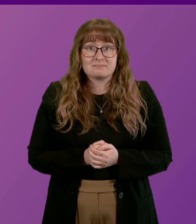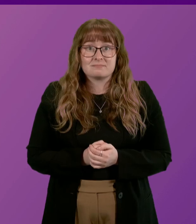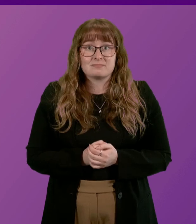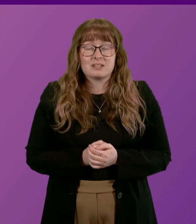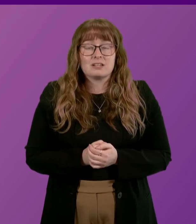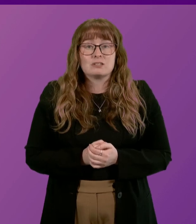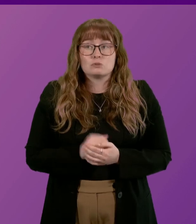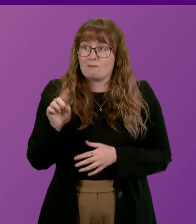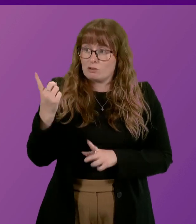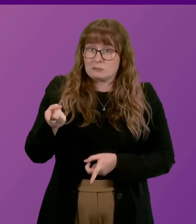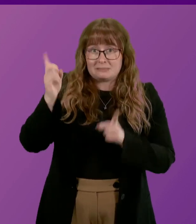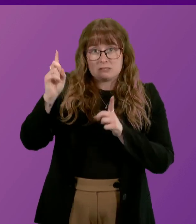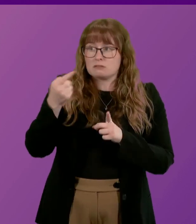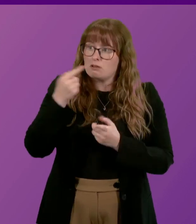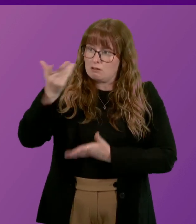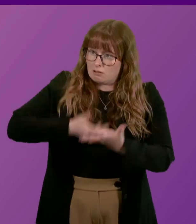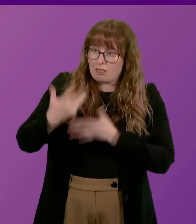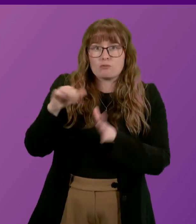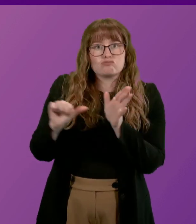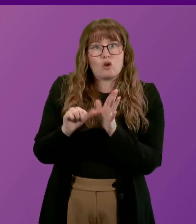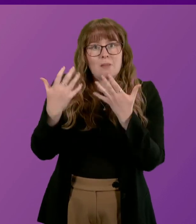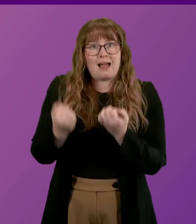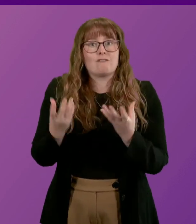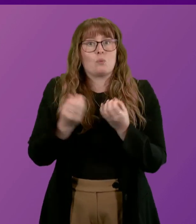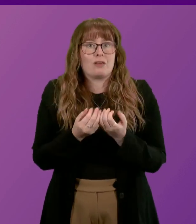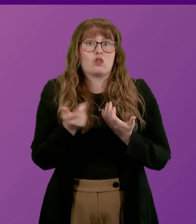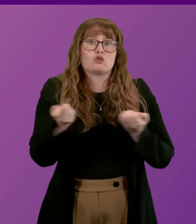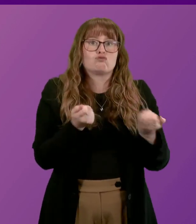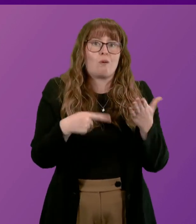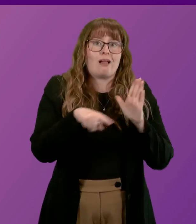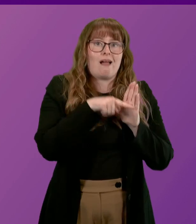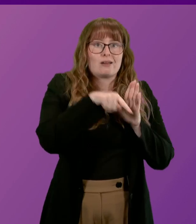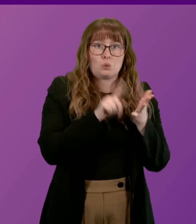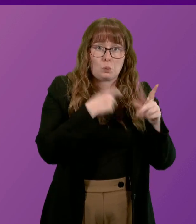The First Minister says that there is a problem with the Subsidy Control Act 2022. Yes, there is,